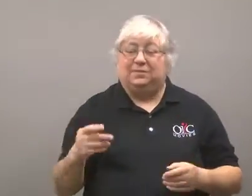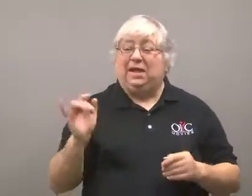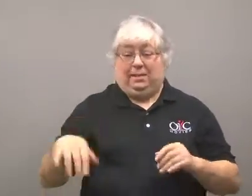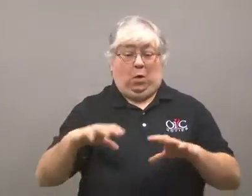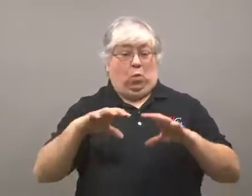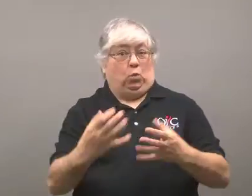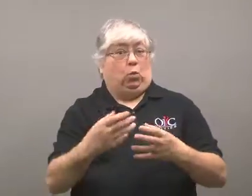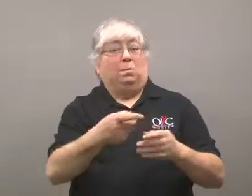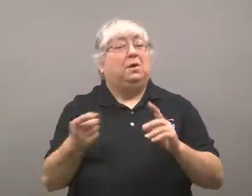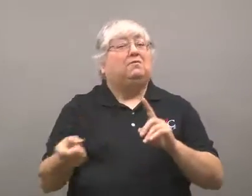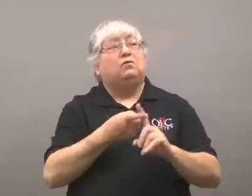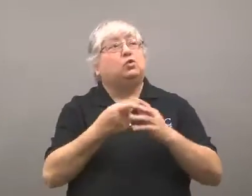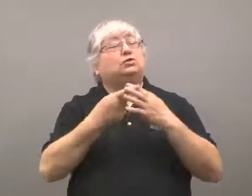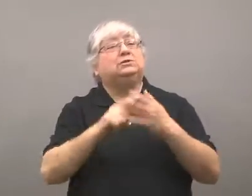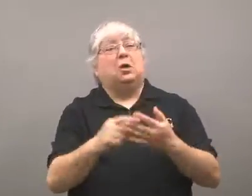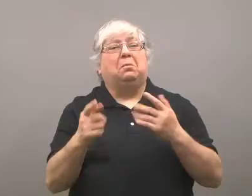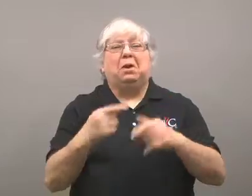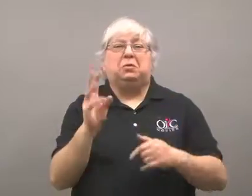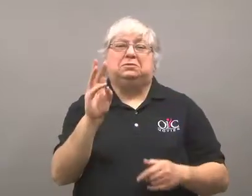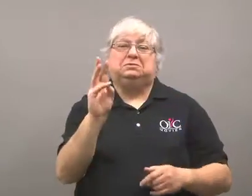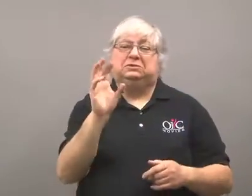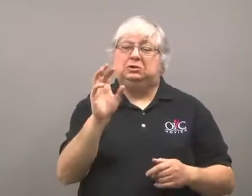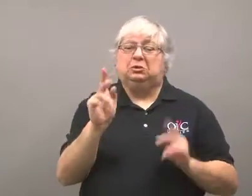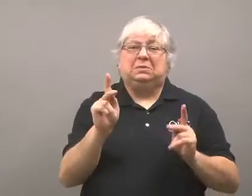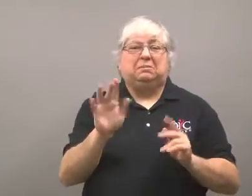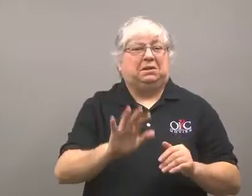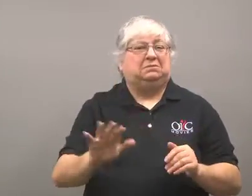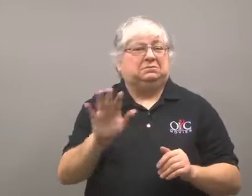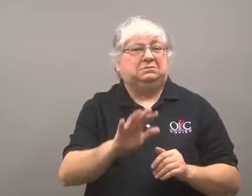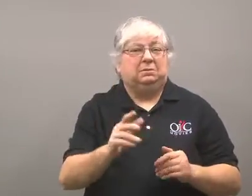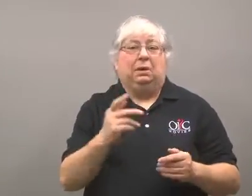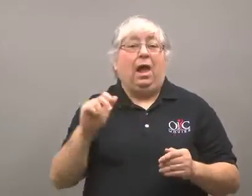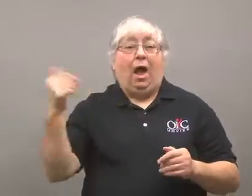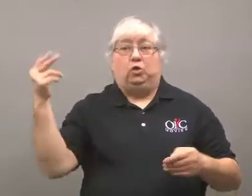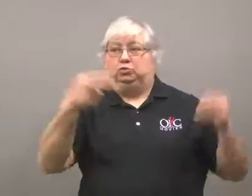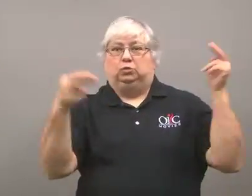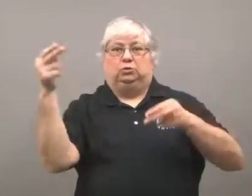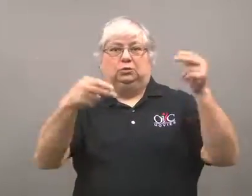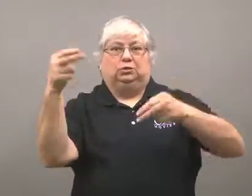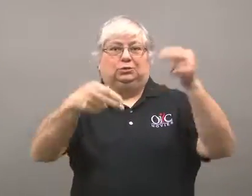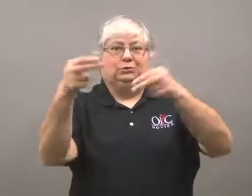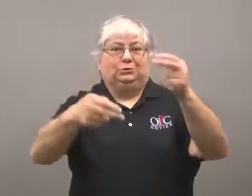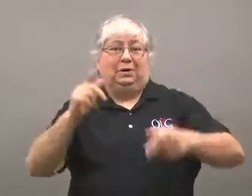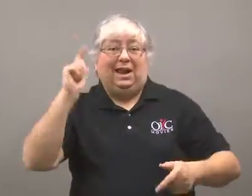The original marchers numbered around 600, but more joined in,